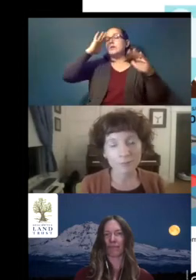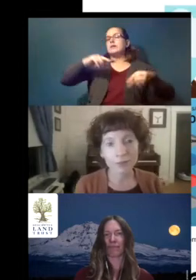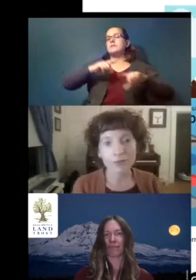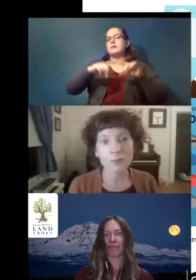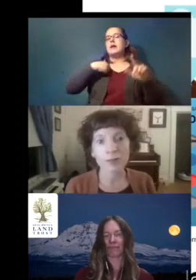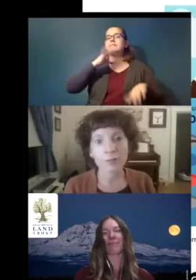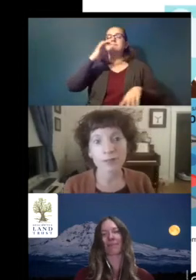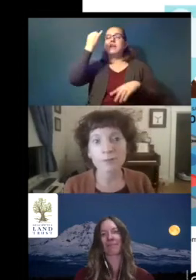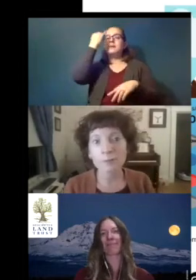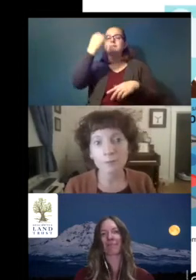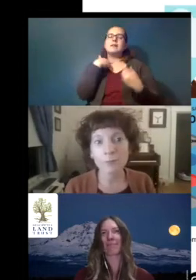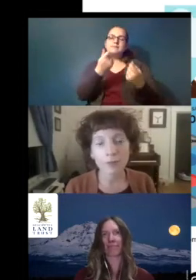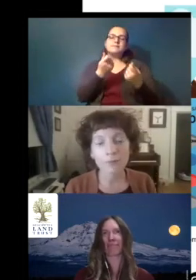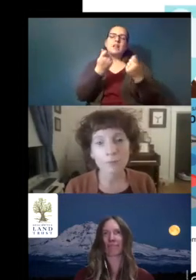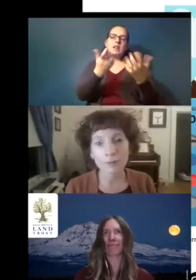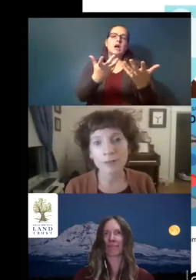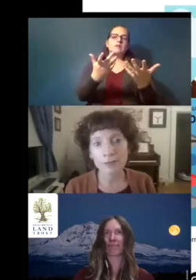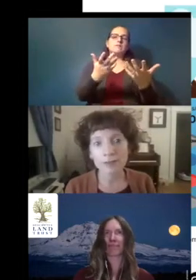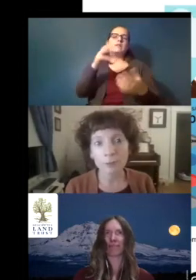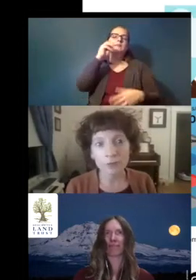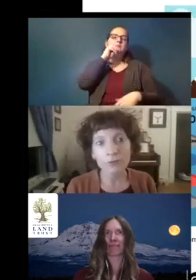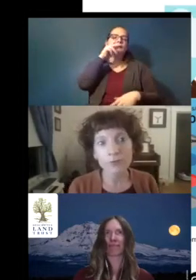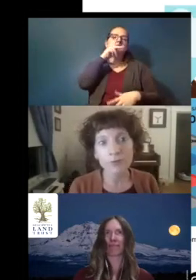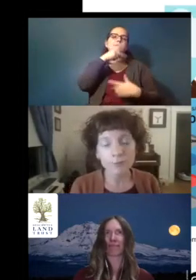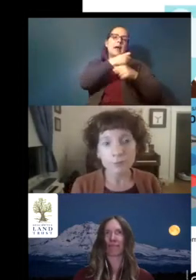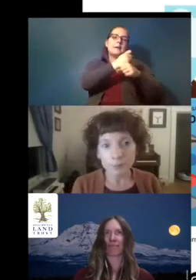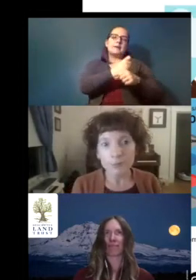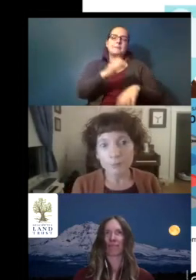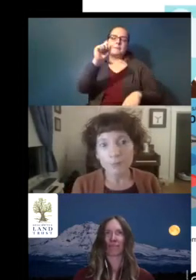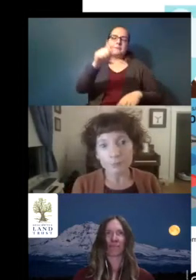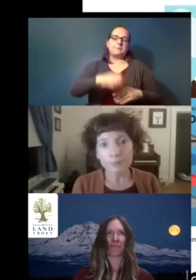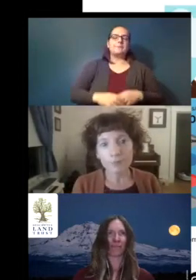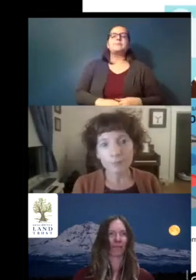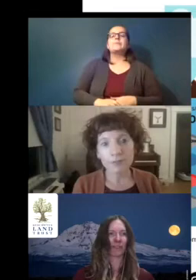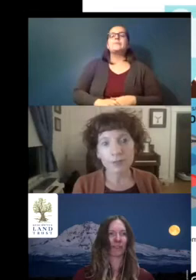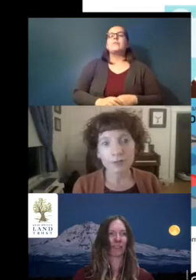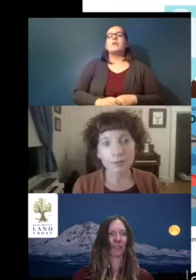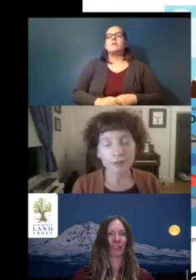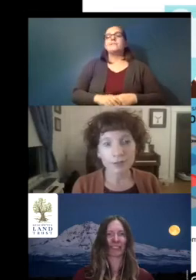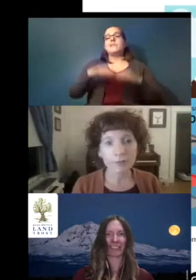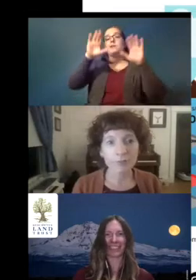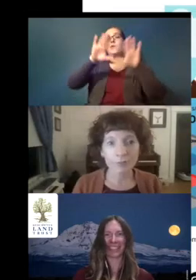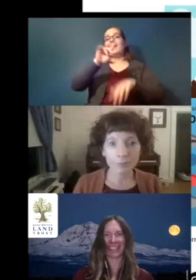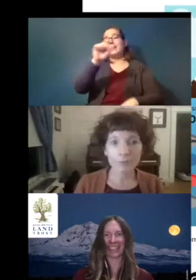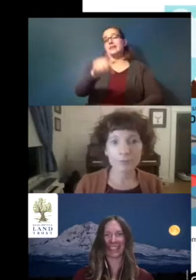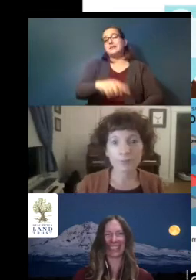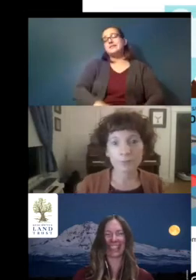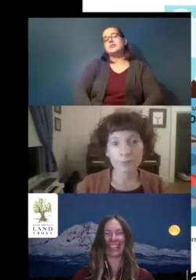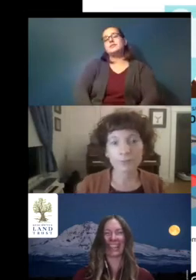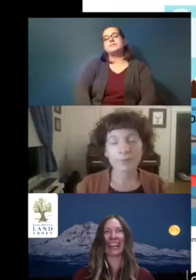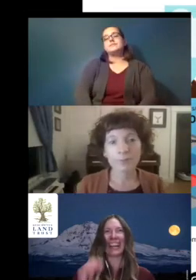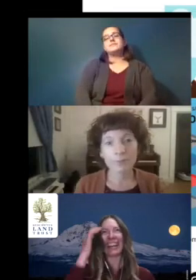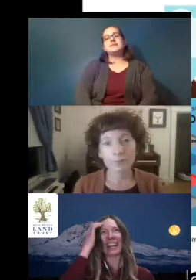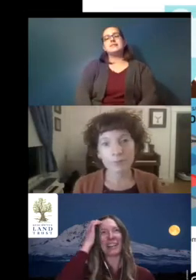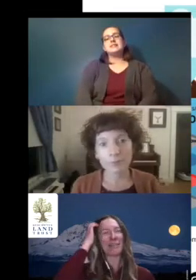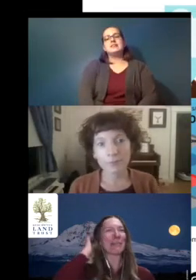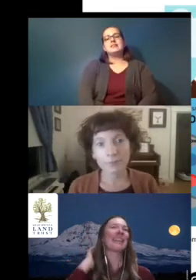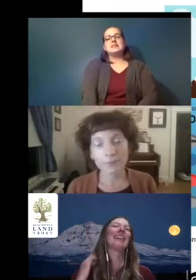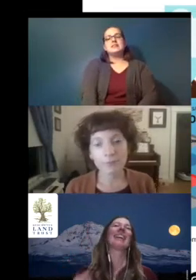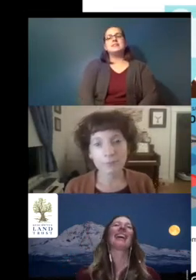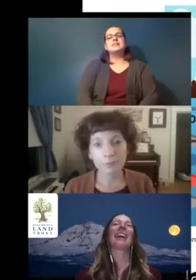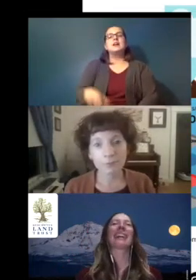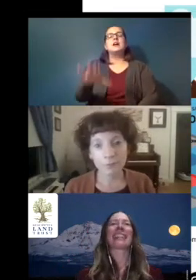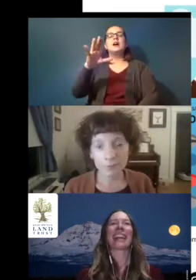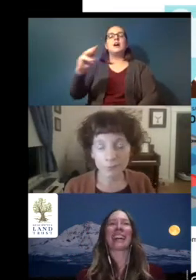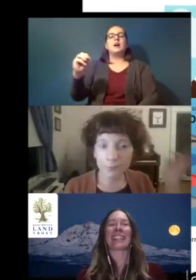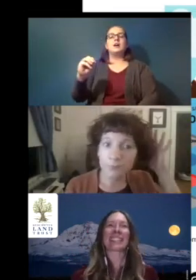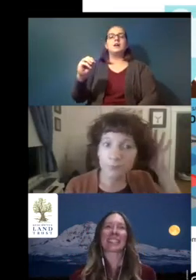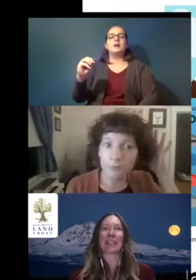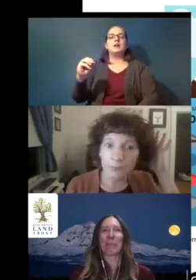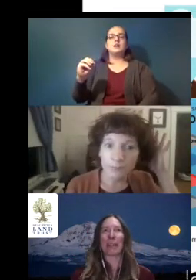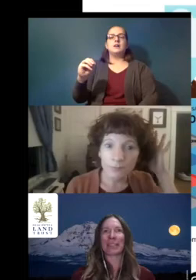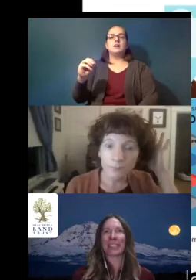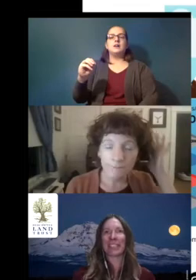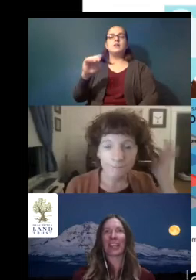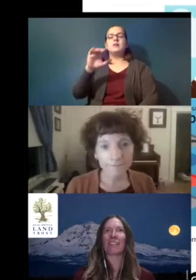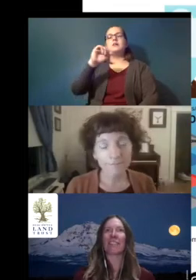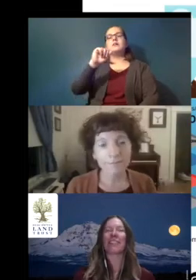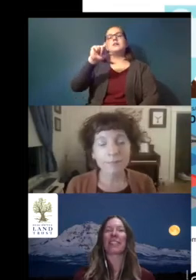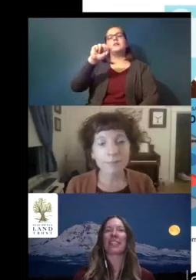is quite a bit of microplastic produced it's a great question um ani asks bouncing off of the